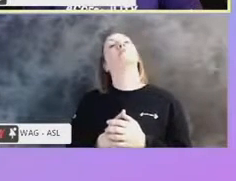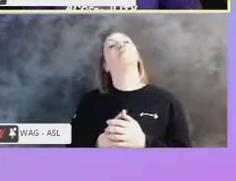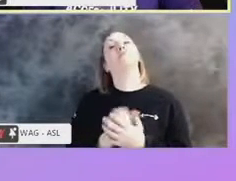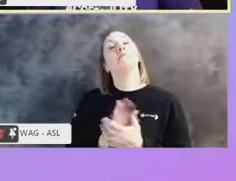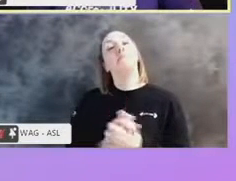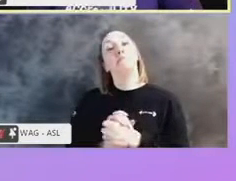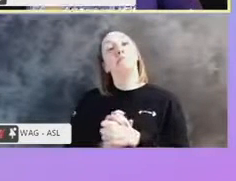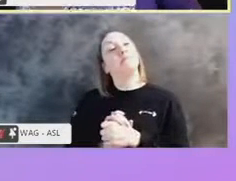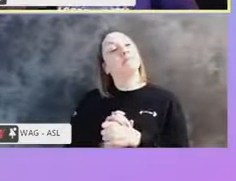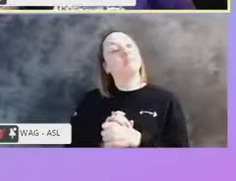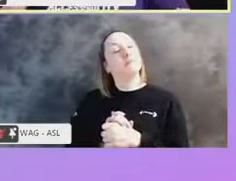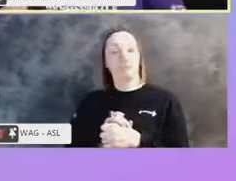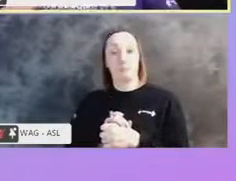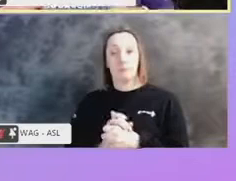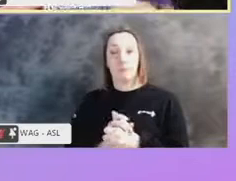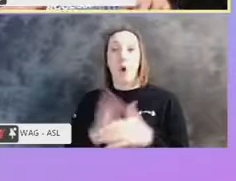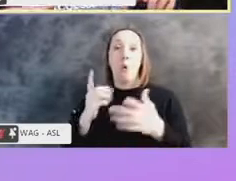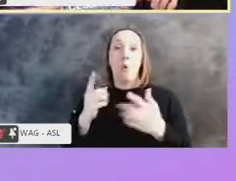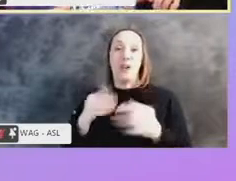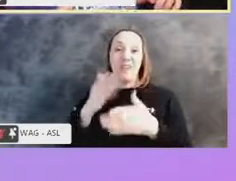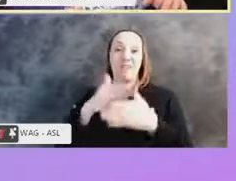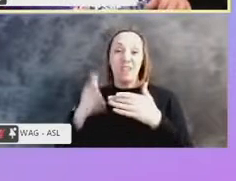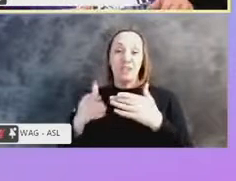by collectively contributing information in that capacity.